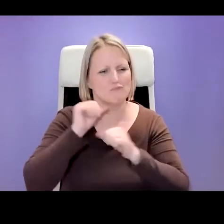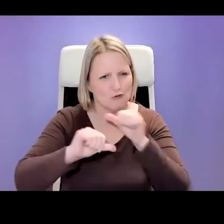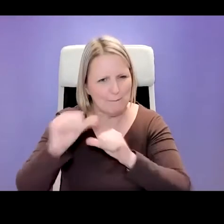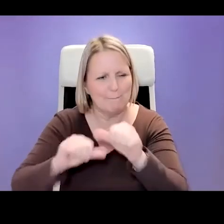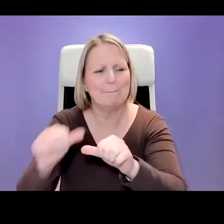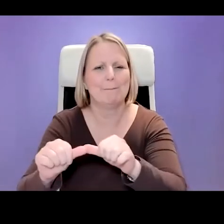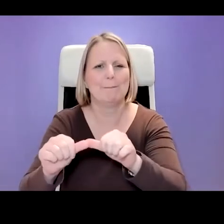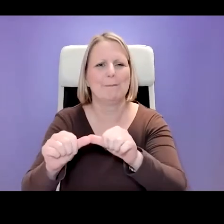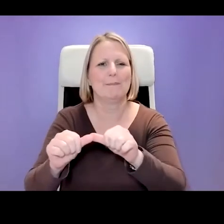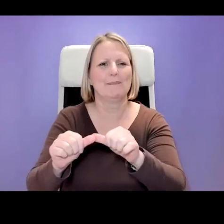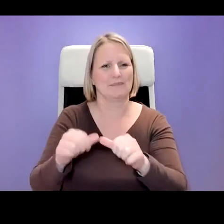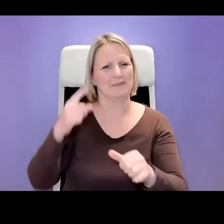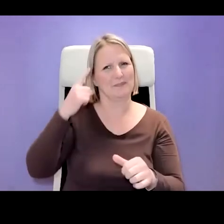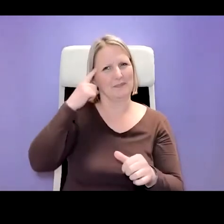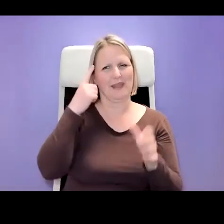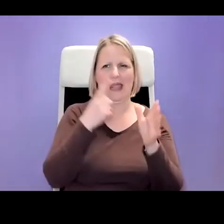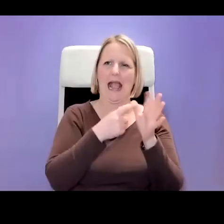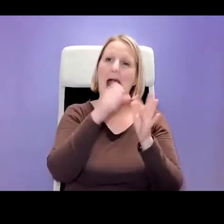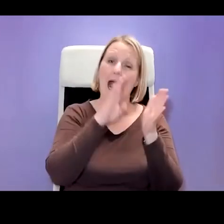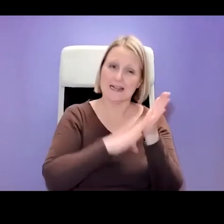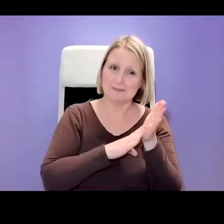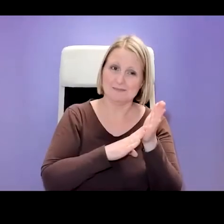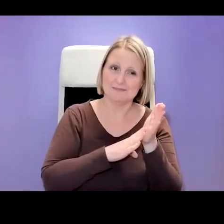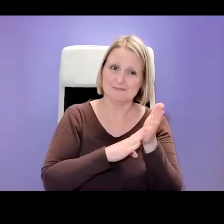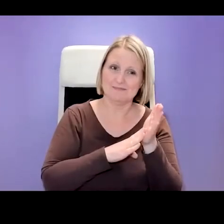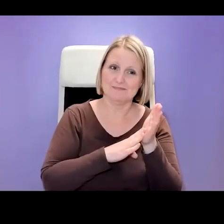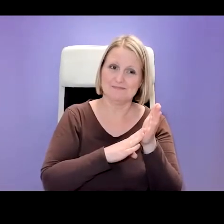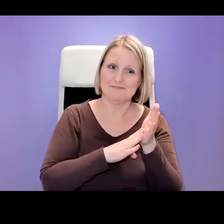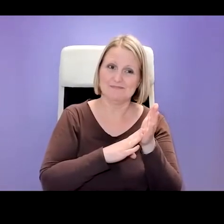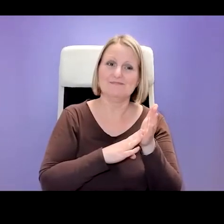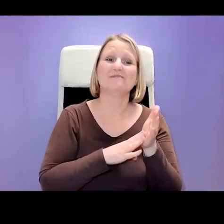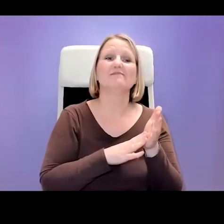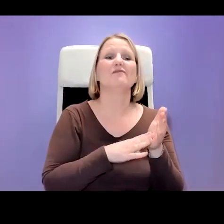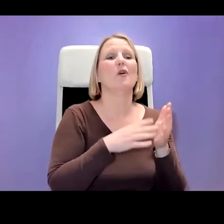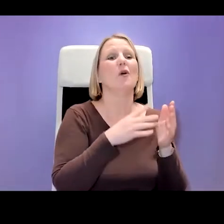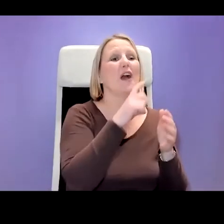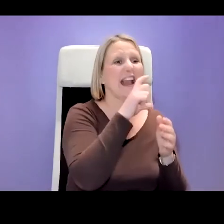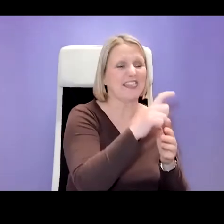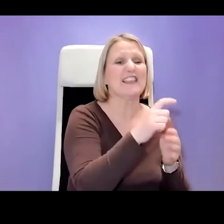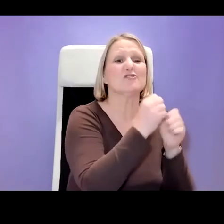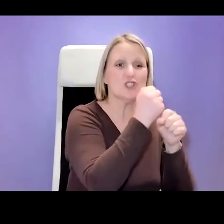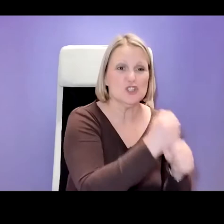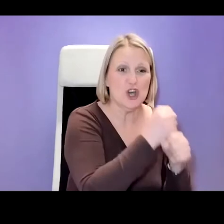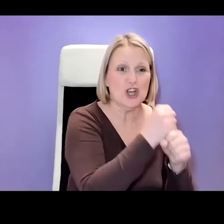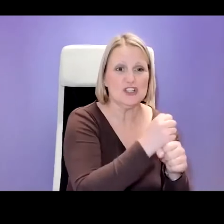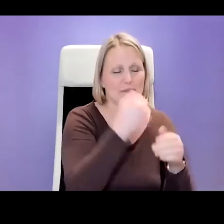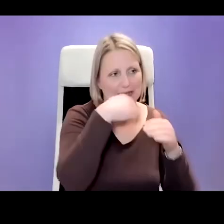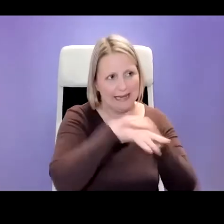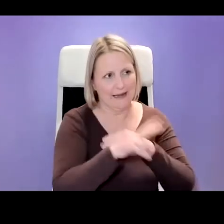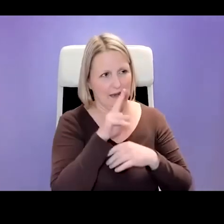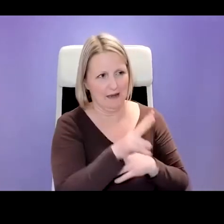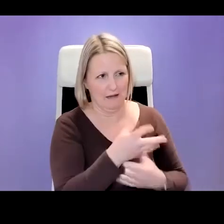I believe that Adam’s witness to this Cathedral Church that I’ve just described wasn't just generic.